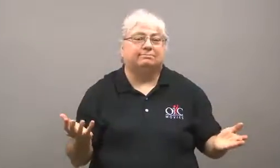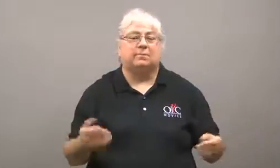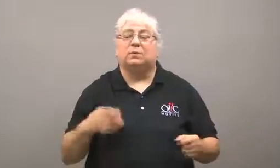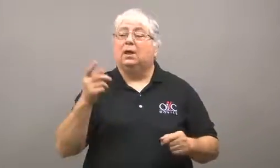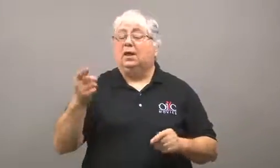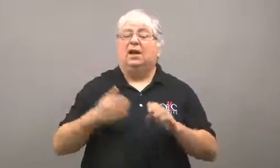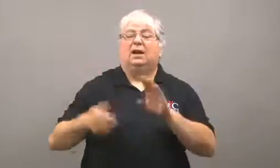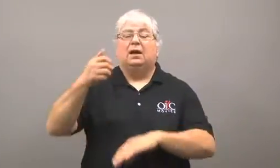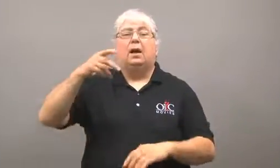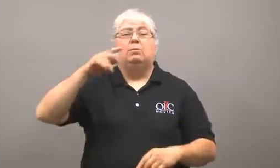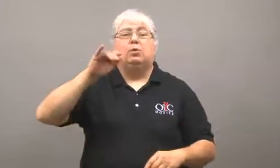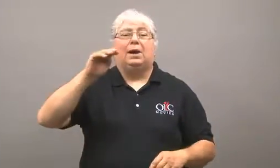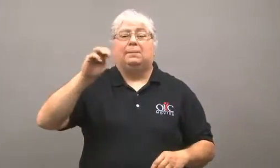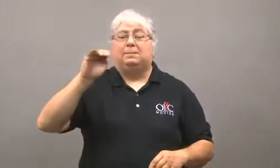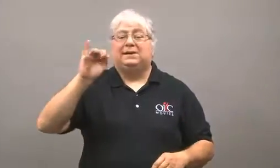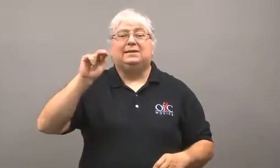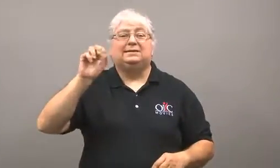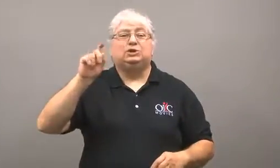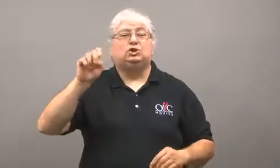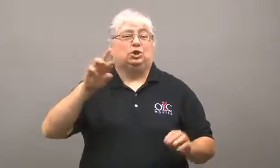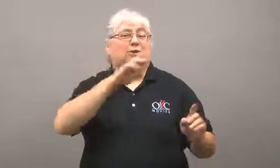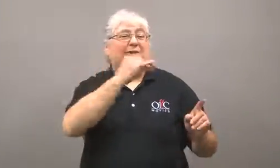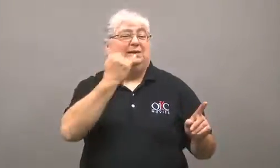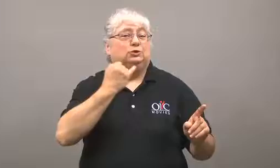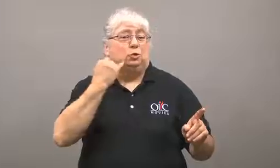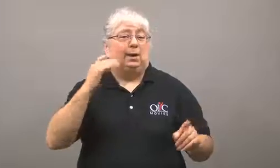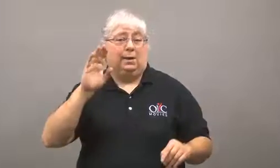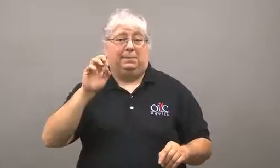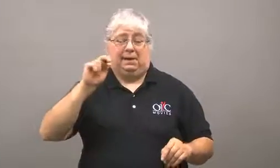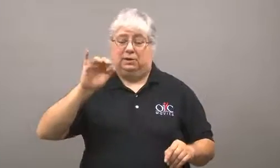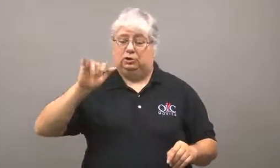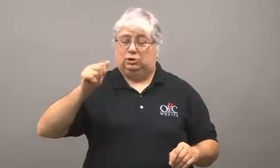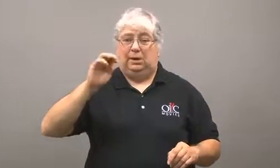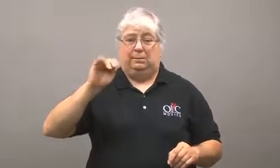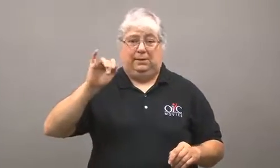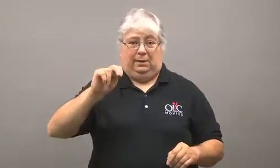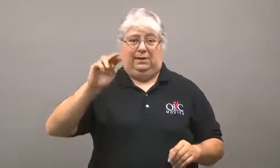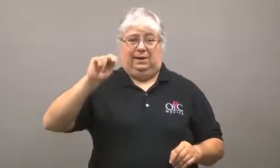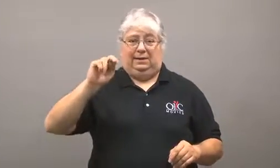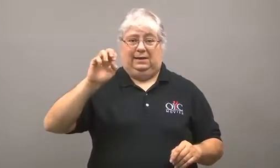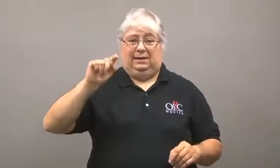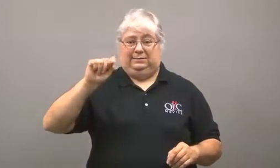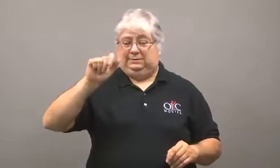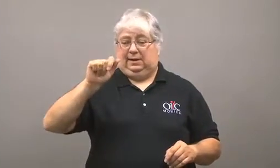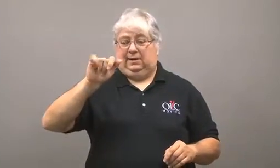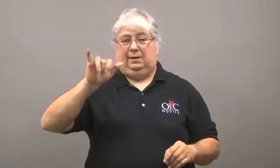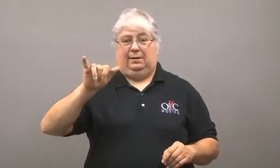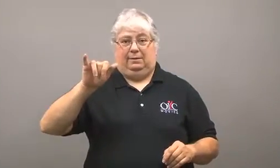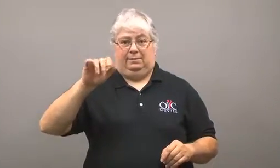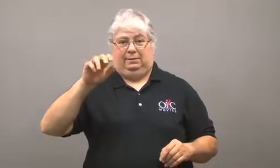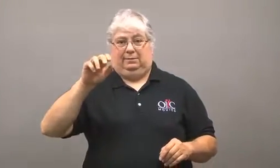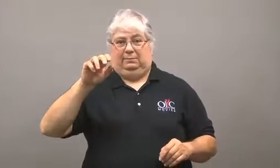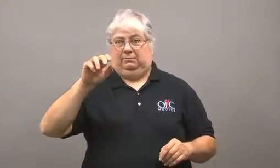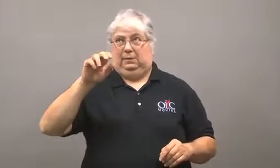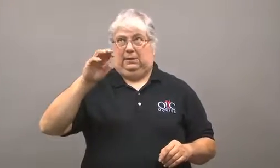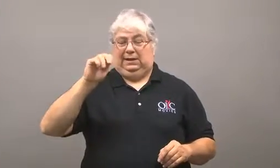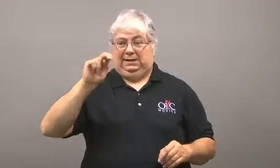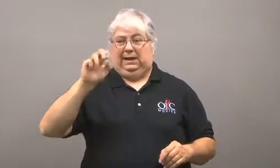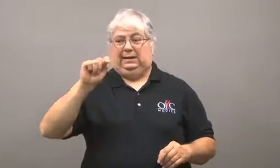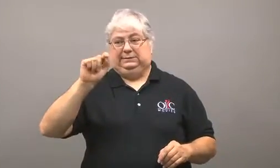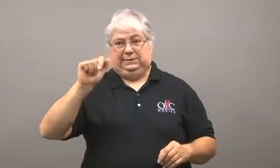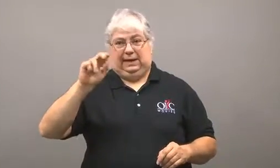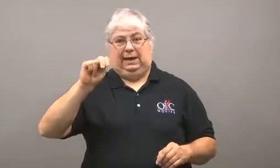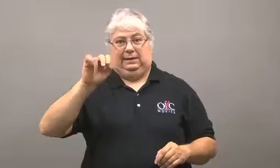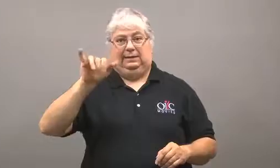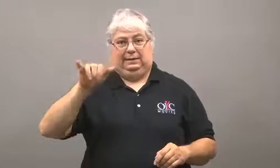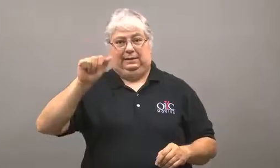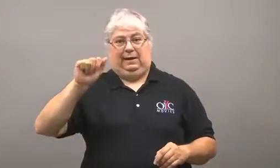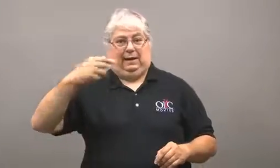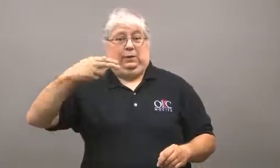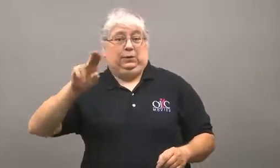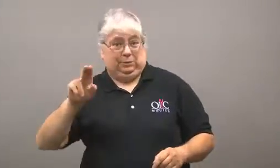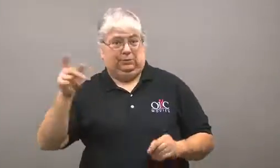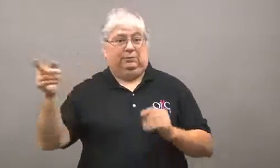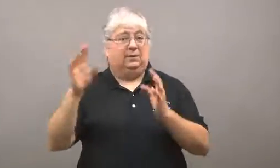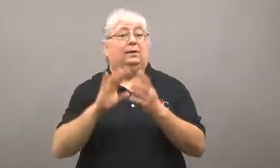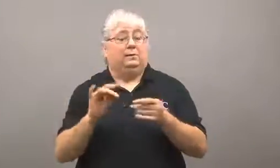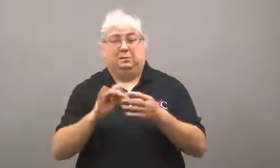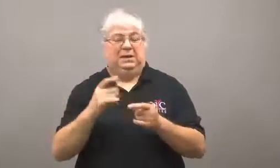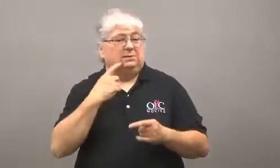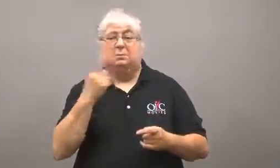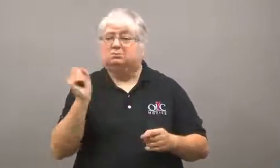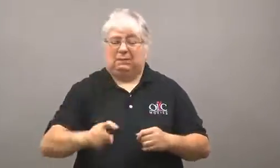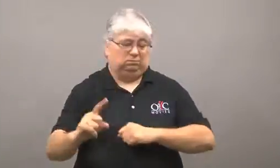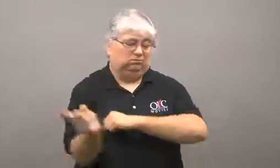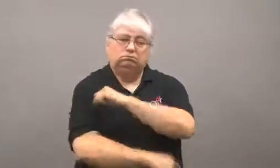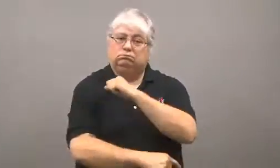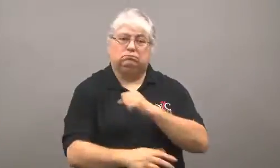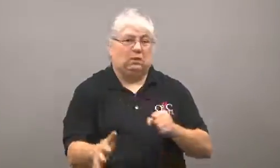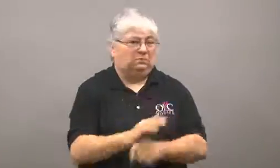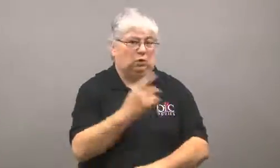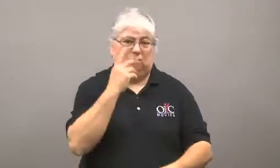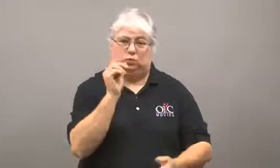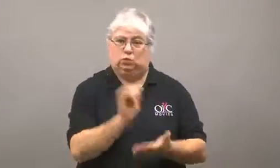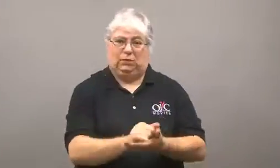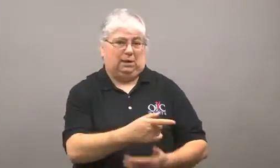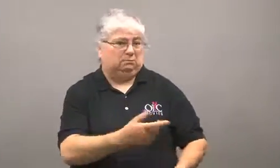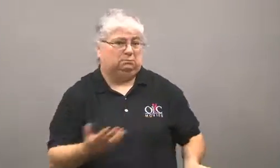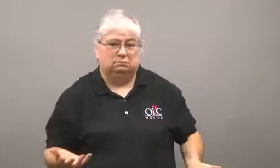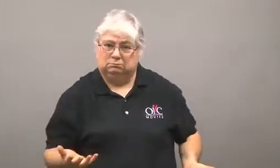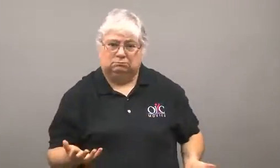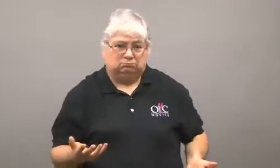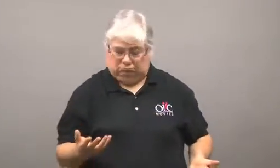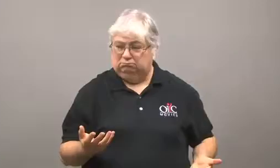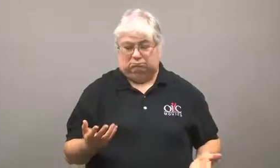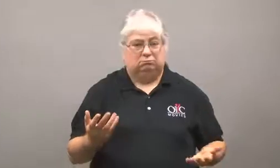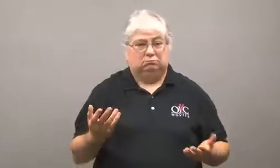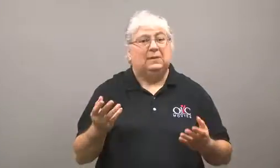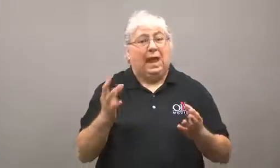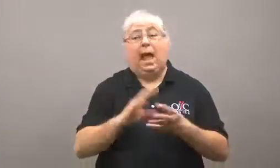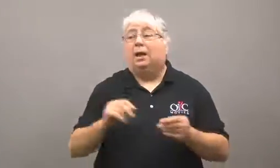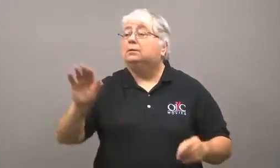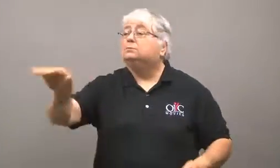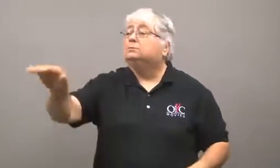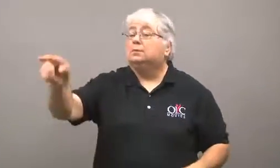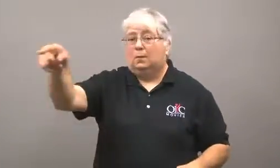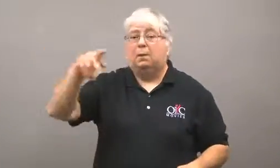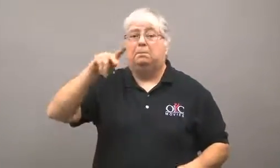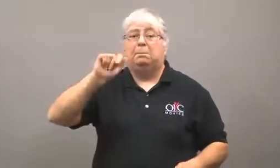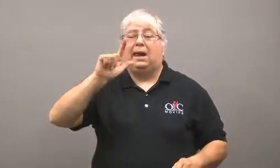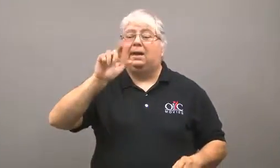Israel's Prime Minister Benjamin Netanyahu said they would be punished fully.